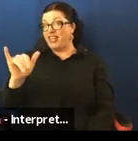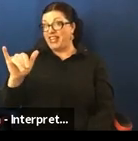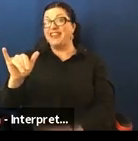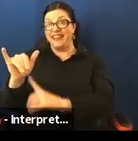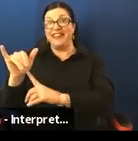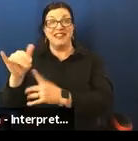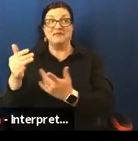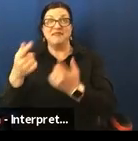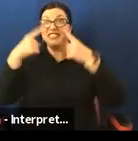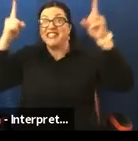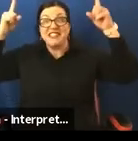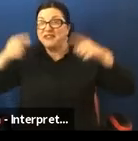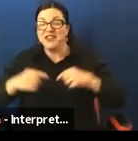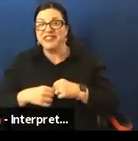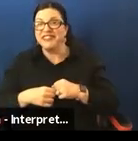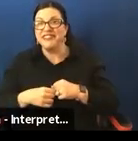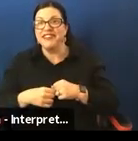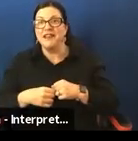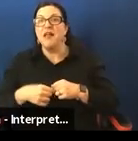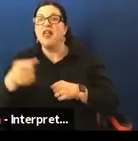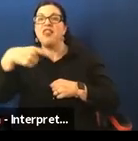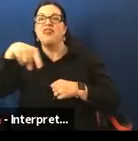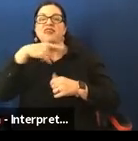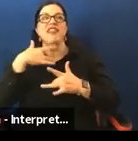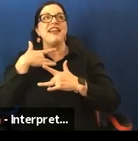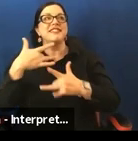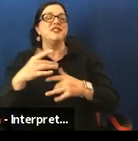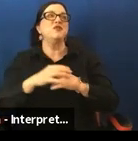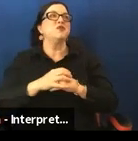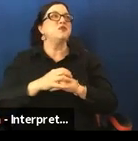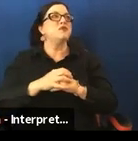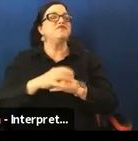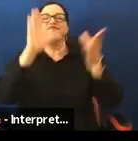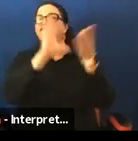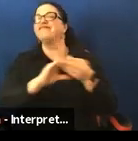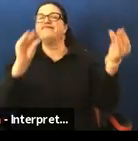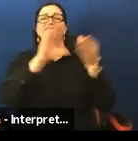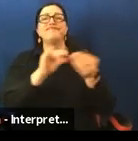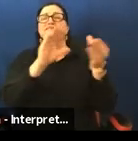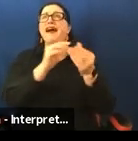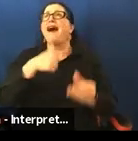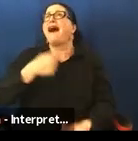Jason Williams: And because I had great relationships or I had that one person to help me get through some of these things.